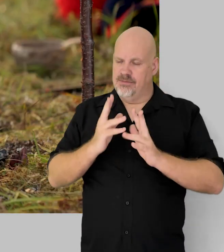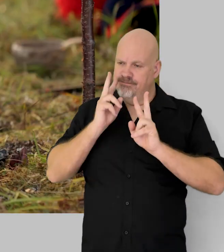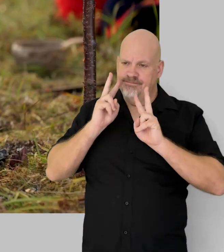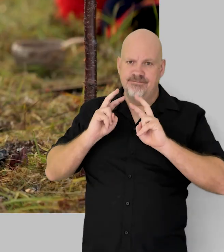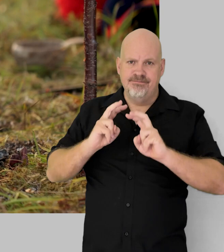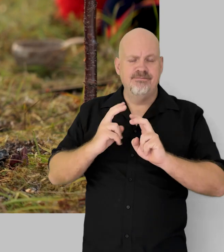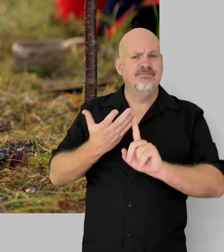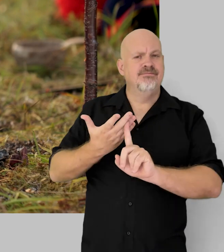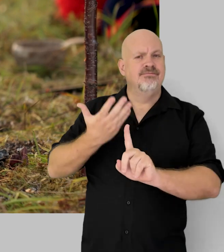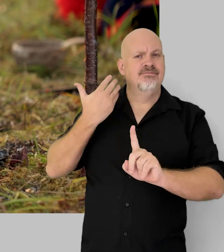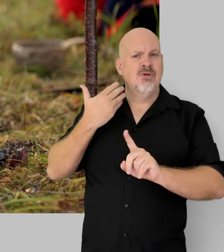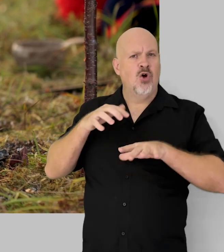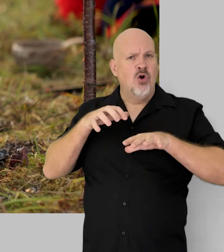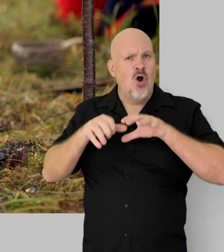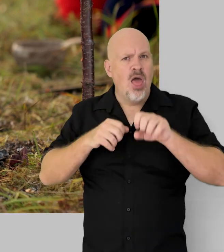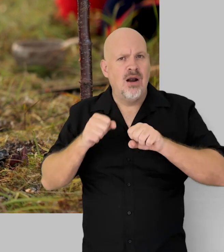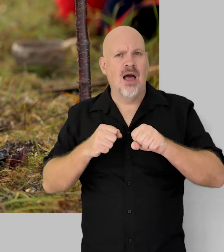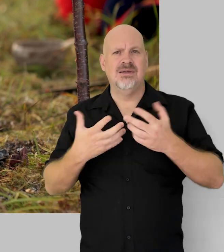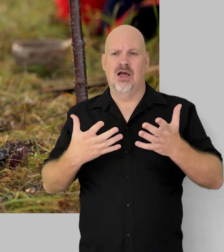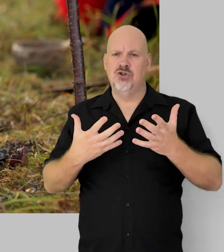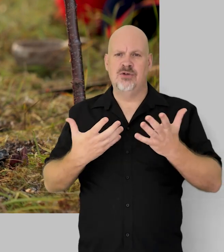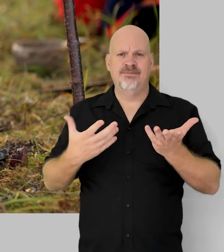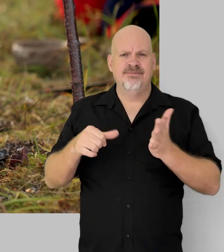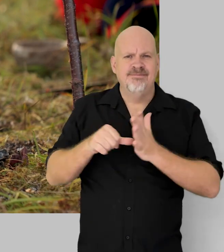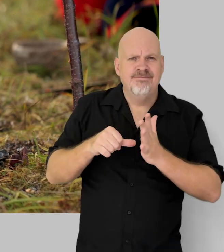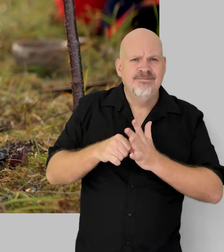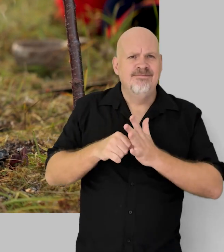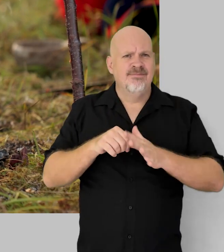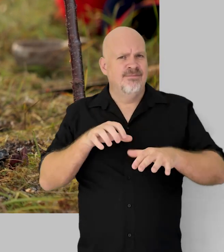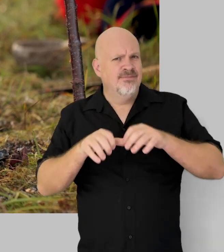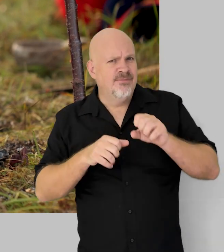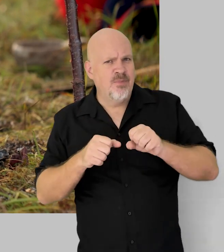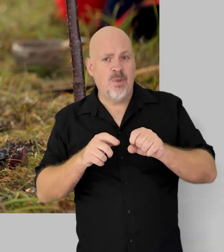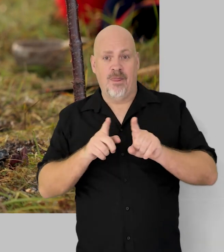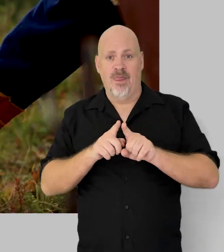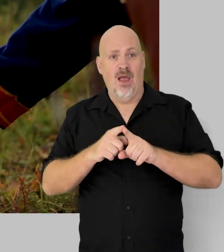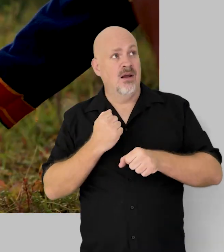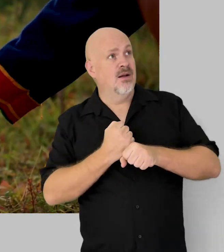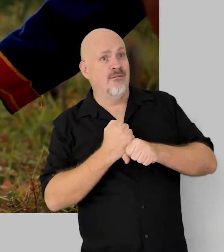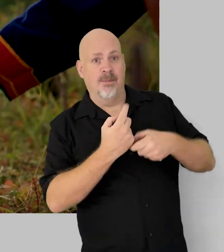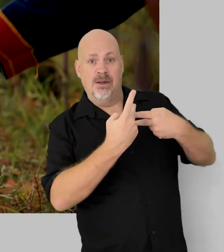Indigenous peoples’ burden of CVD requires special consideration,